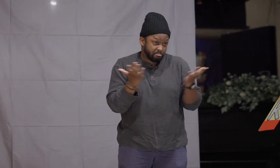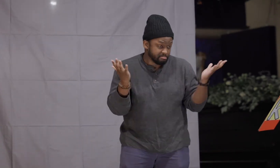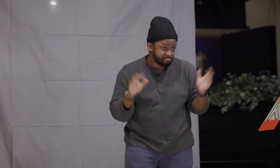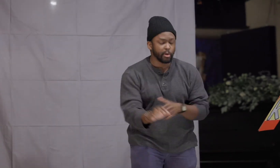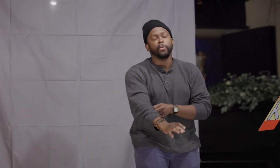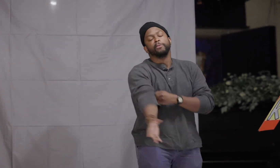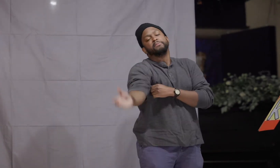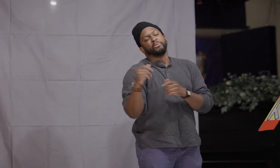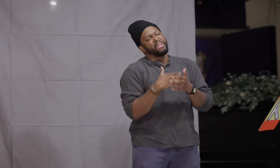It was worth every penny.